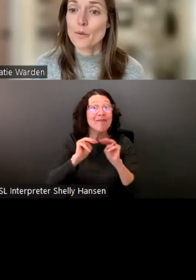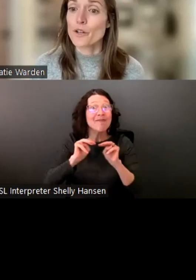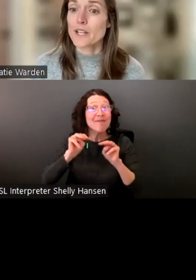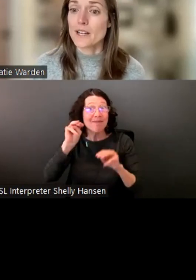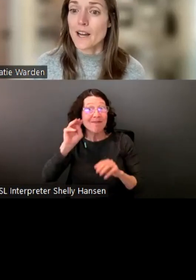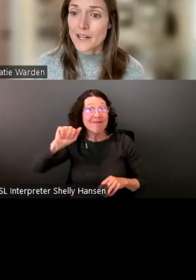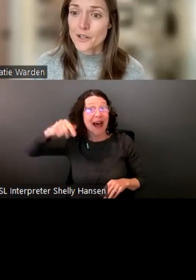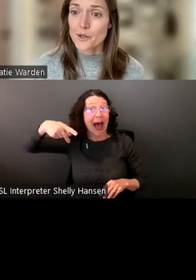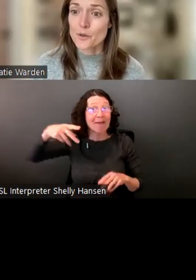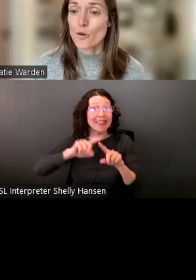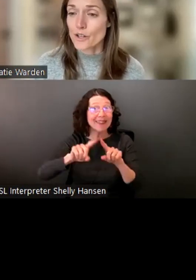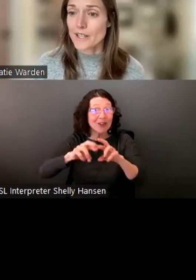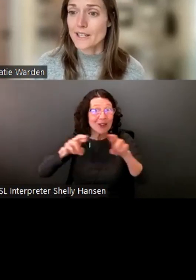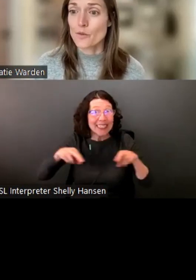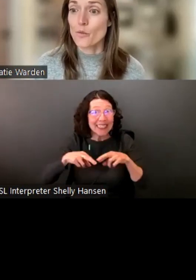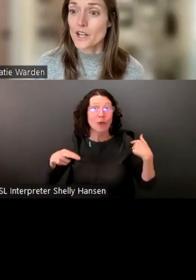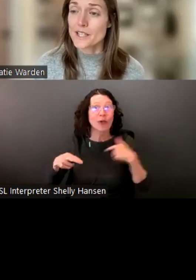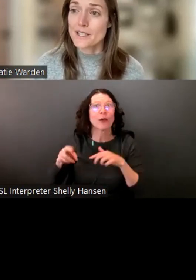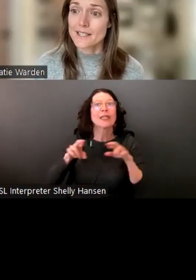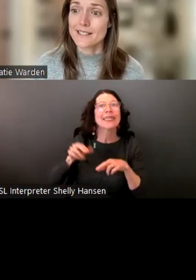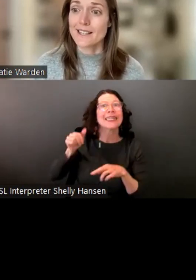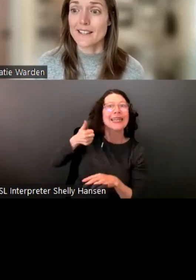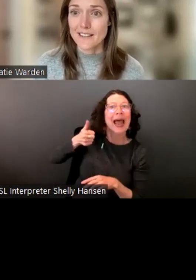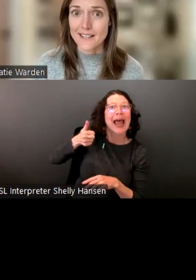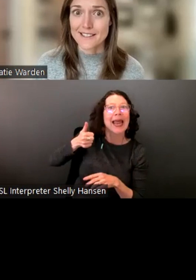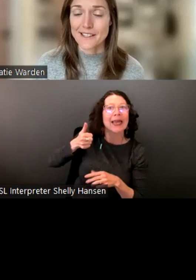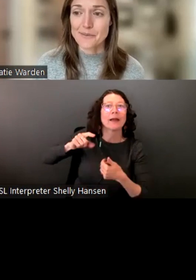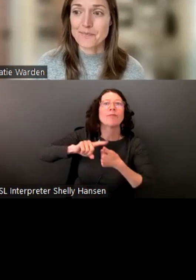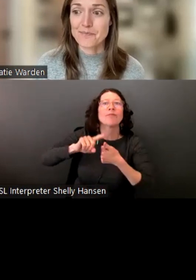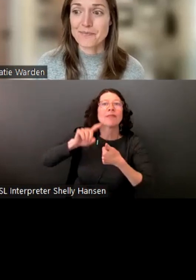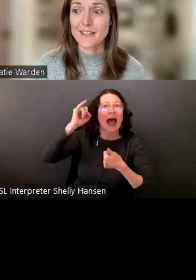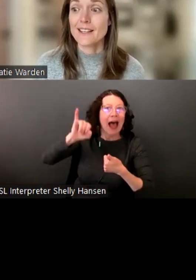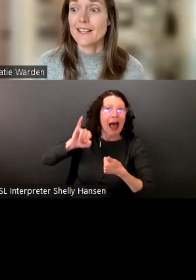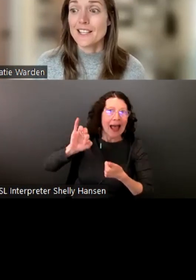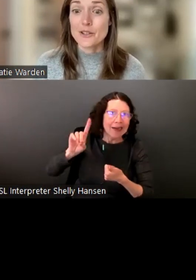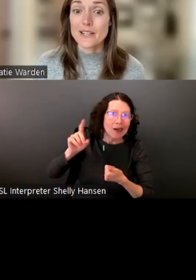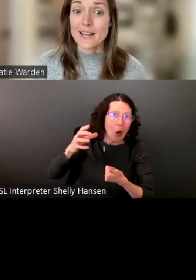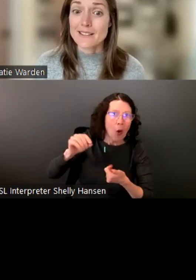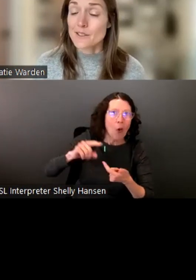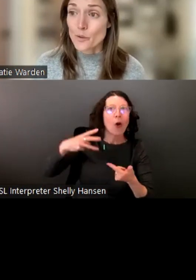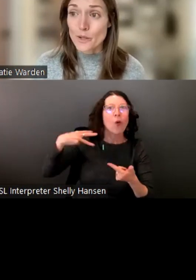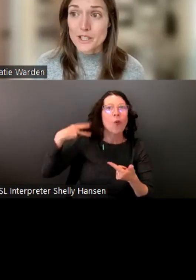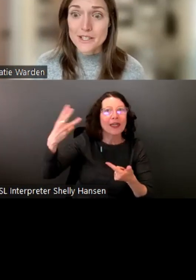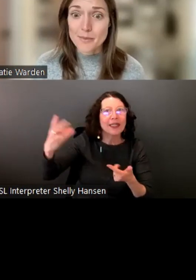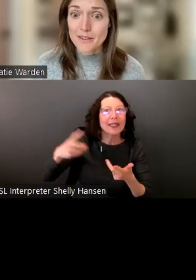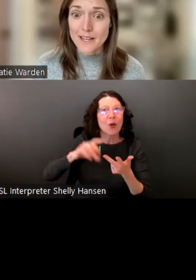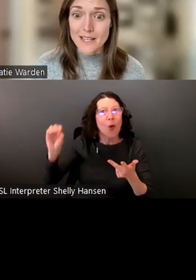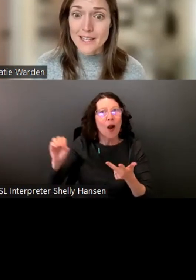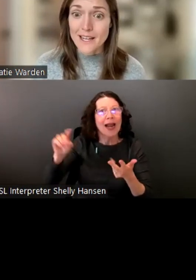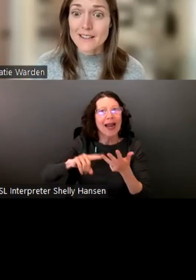We work in Idaho, Oregon, Washington, and Alaska. You can ask us questions about the ADA.